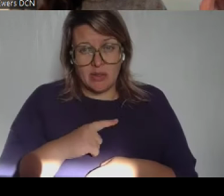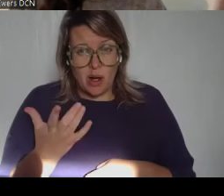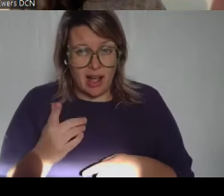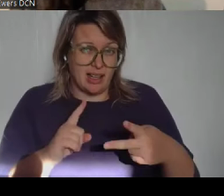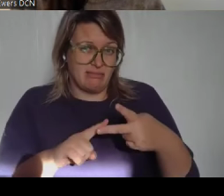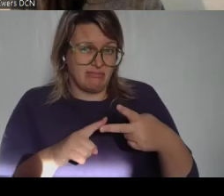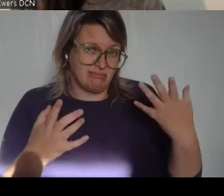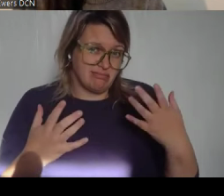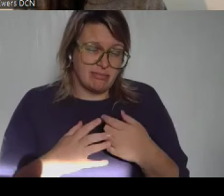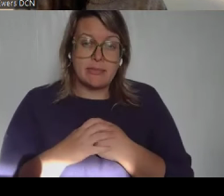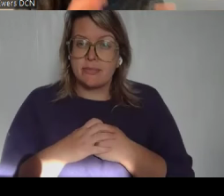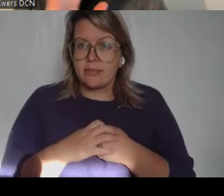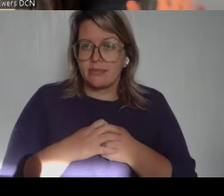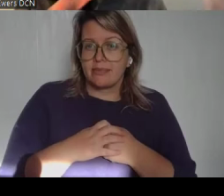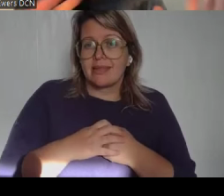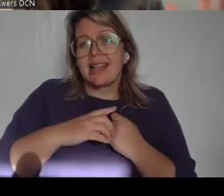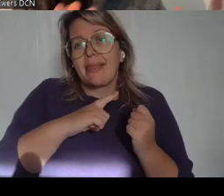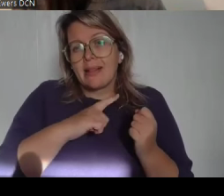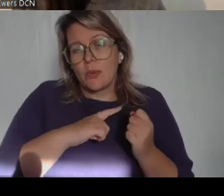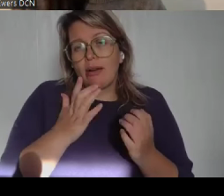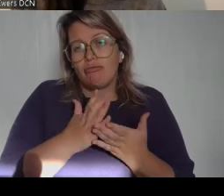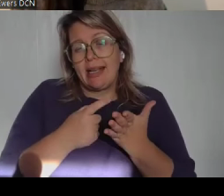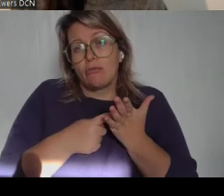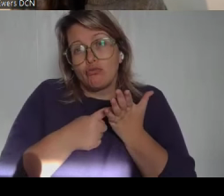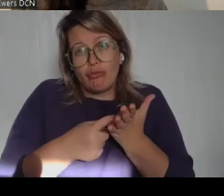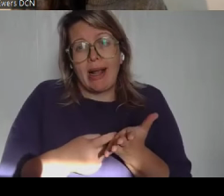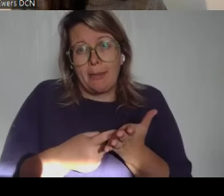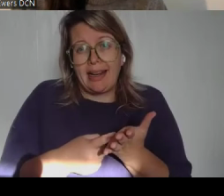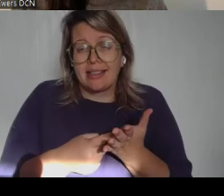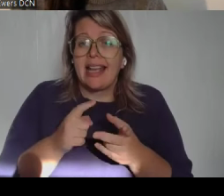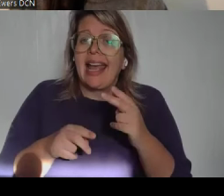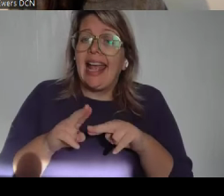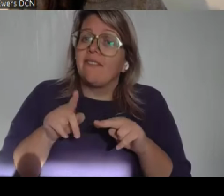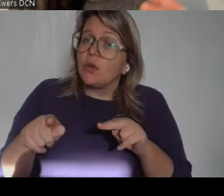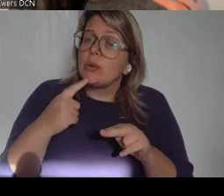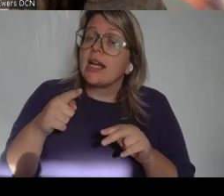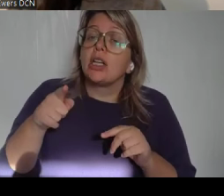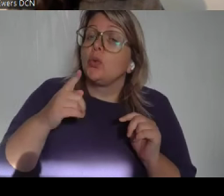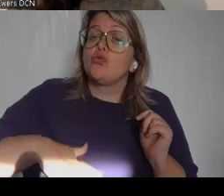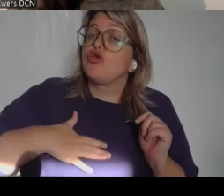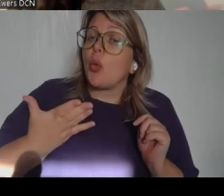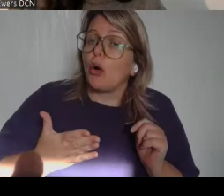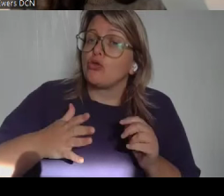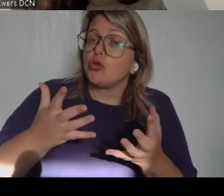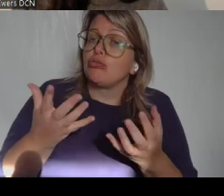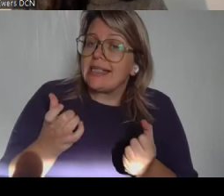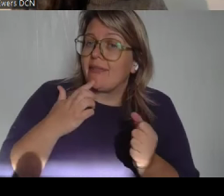That's why I always proceed with caution on the soft opt-in. There are ways to test it.